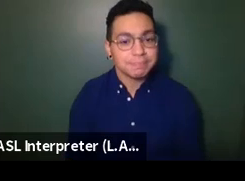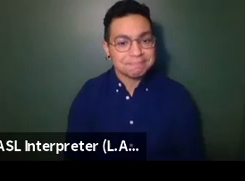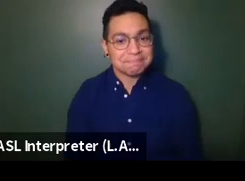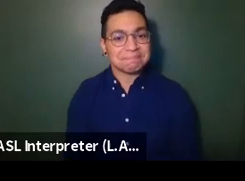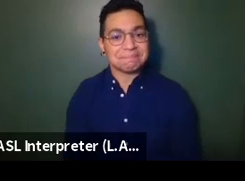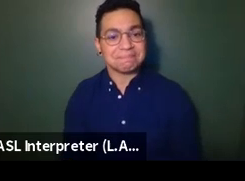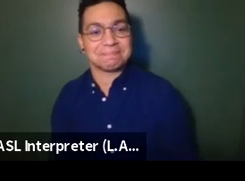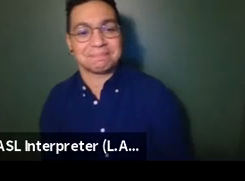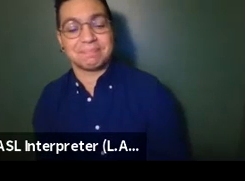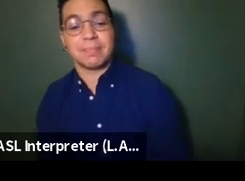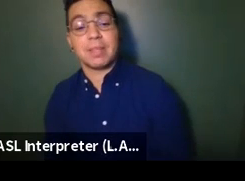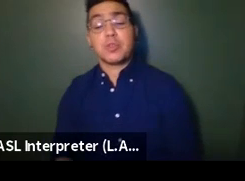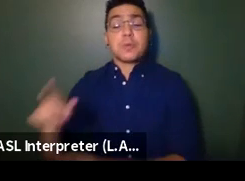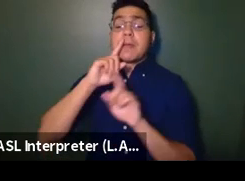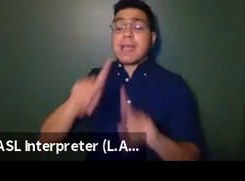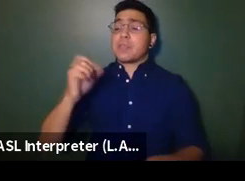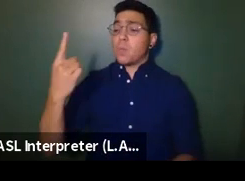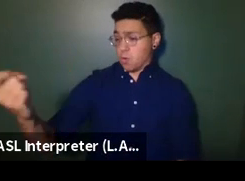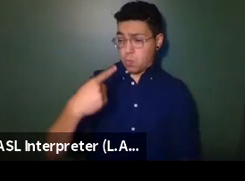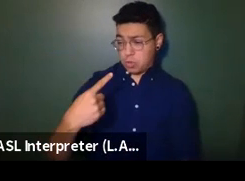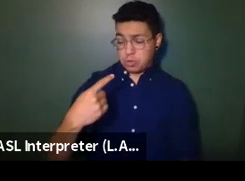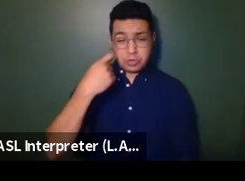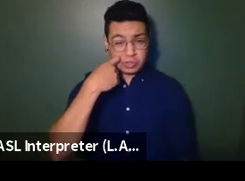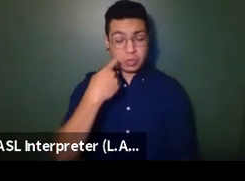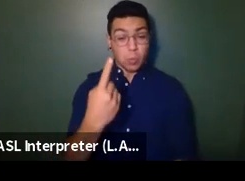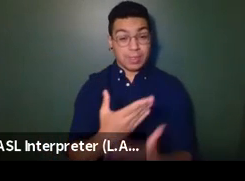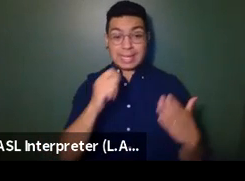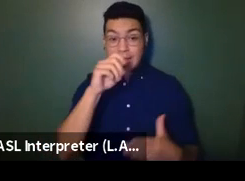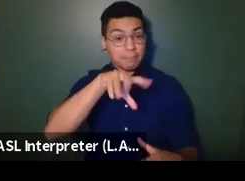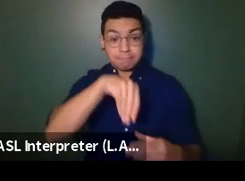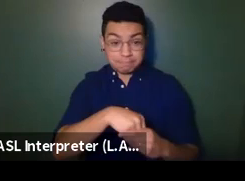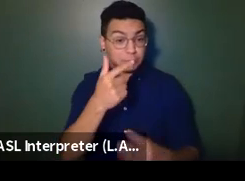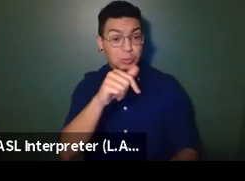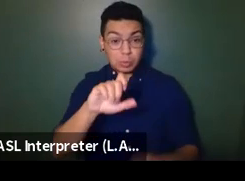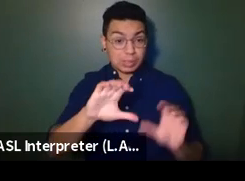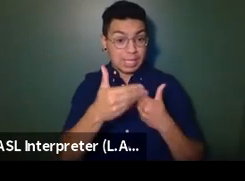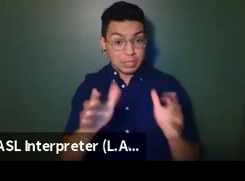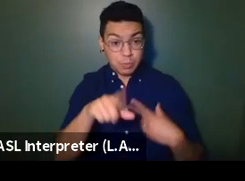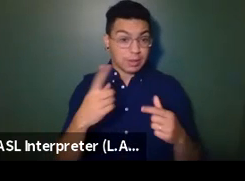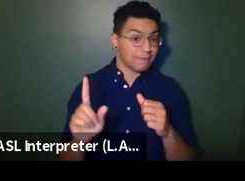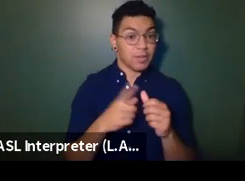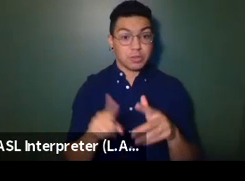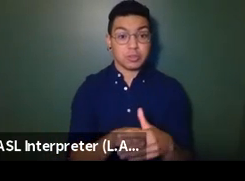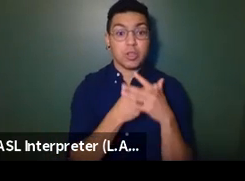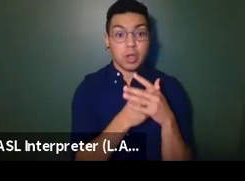Katherine Livick - ESD 112: To answer the question, one of the things that was not part of Google Classroom when it was first started was that there were no topics.